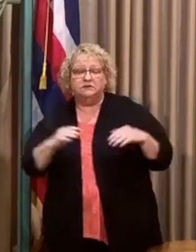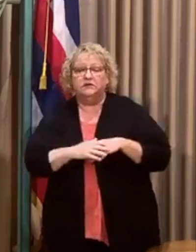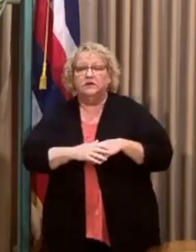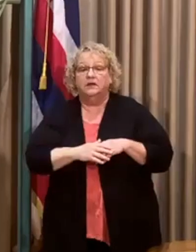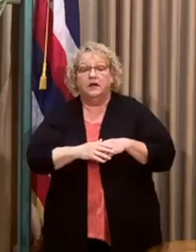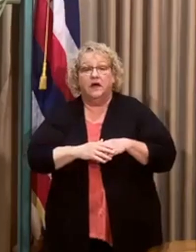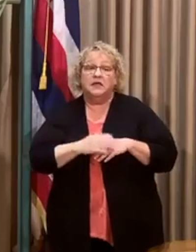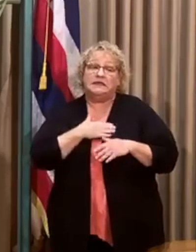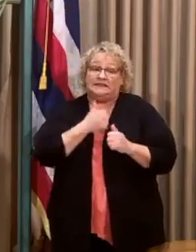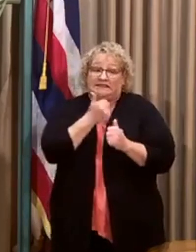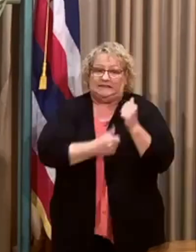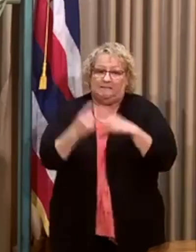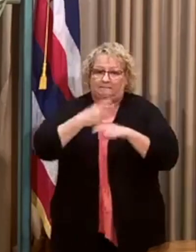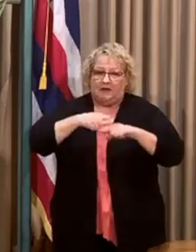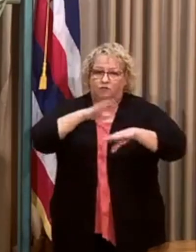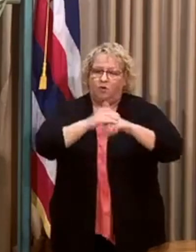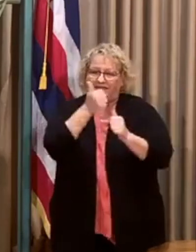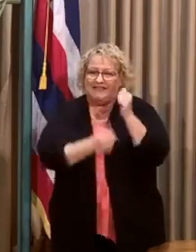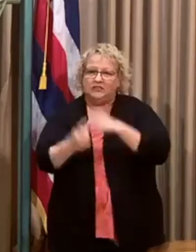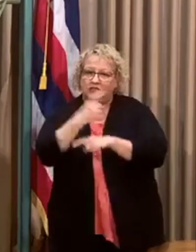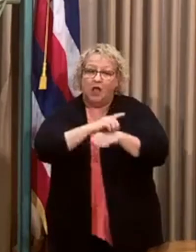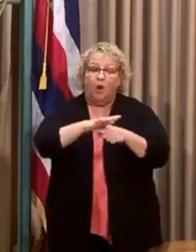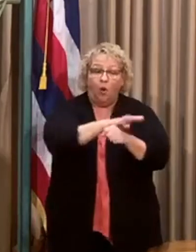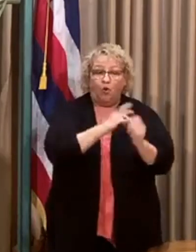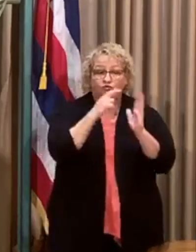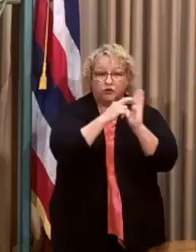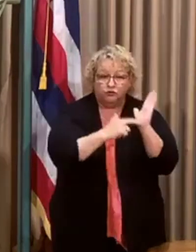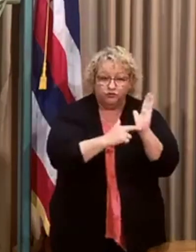depending on what happens with our local enrollment in the fall.